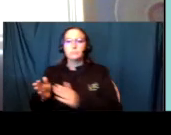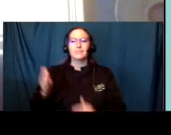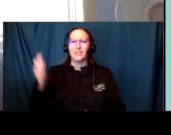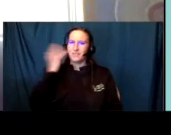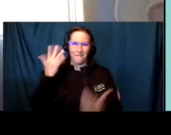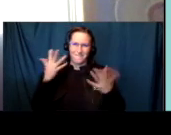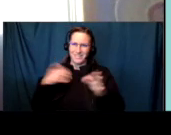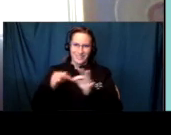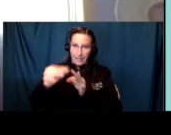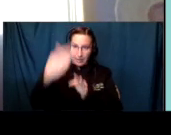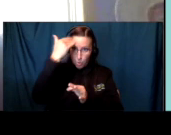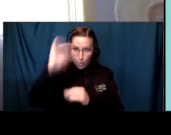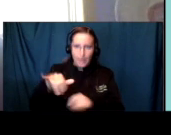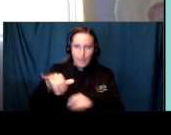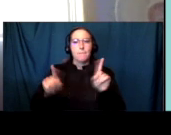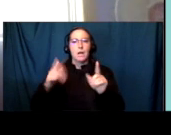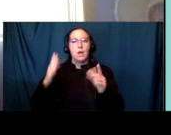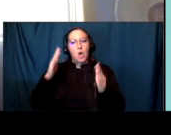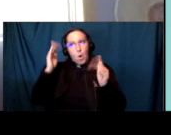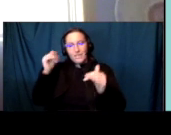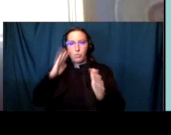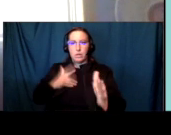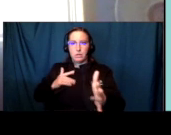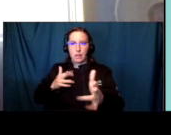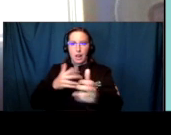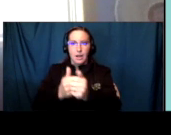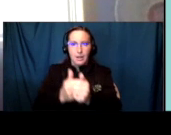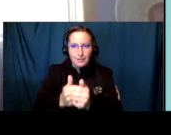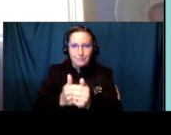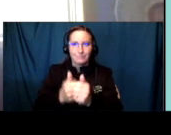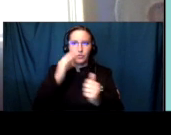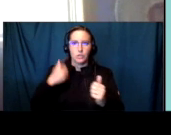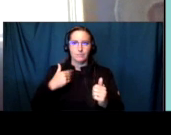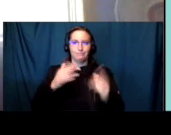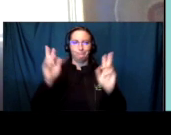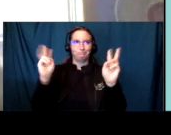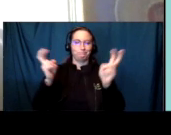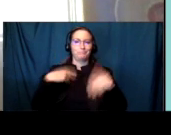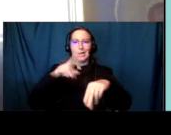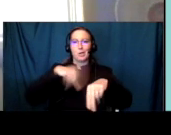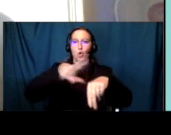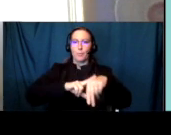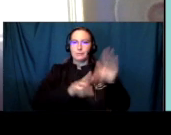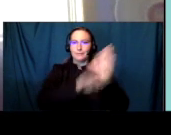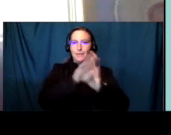we're hoping that we can catch up at some point to the the normal developmental skill level and age.